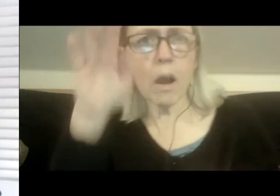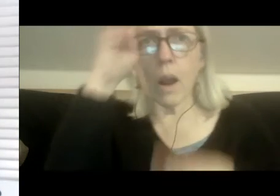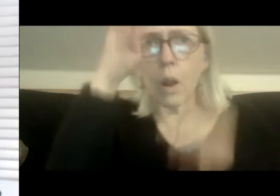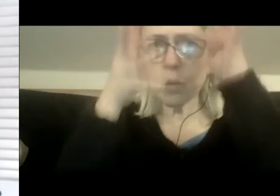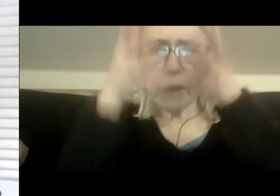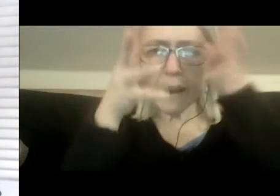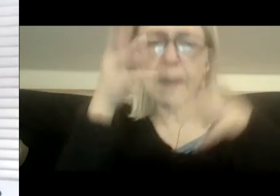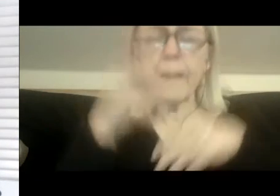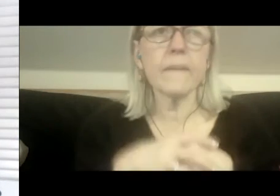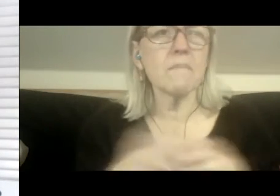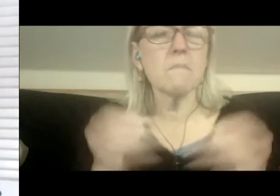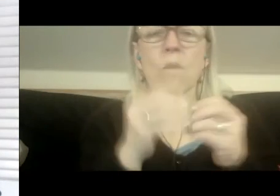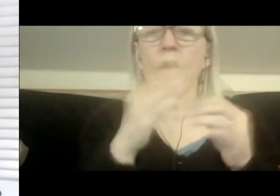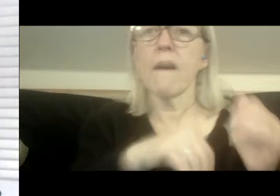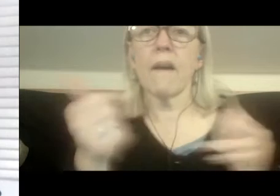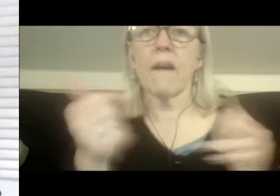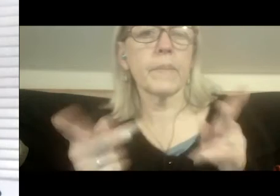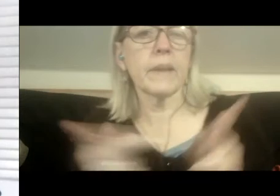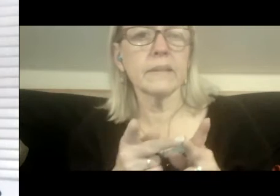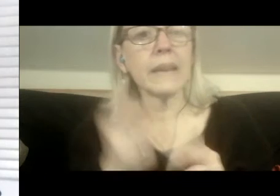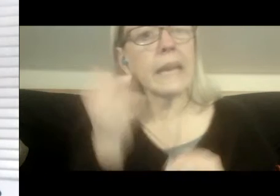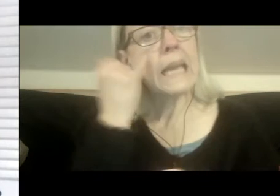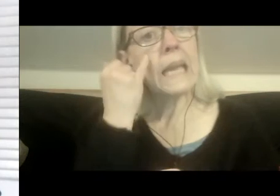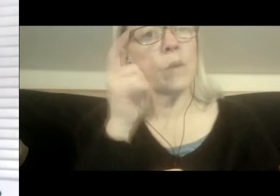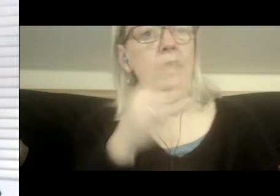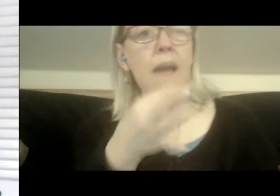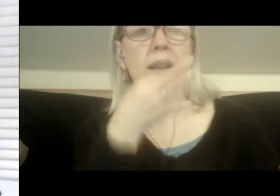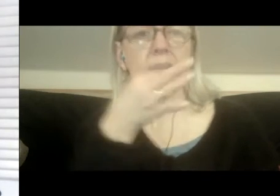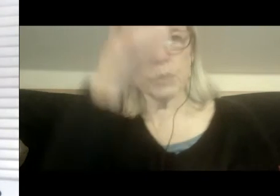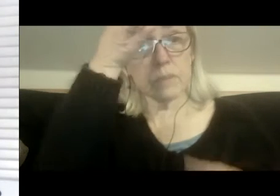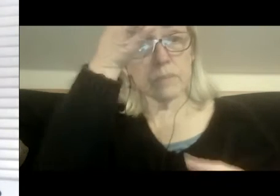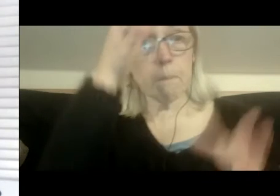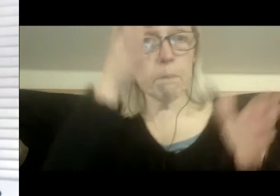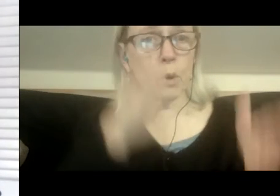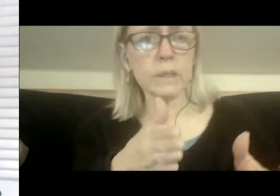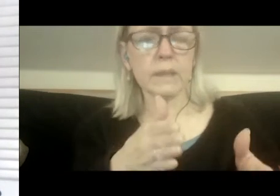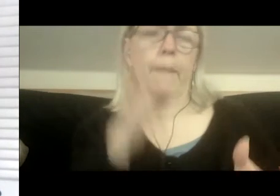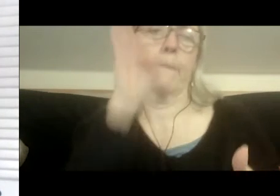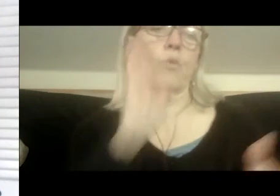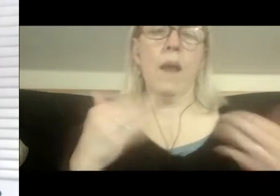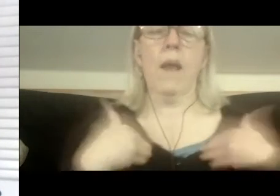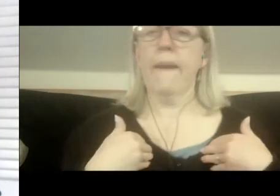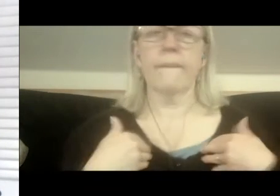If you need an expert on something, Brown has it. If you need new ideas or you're looking for different ways to do things,